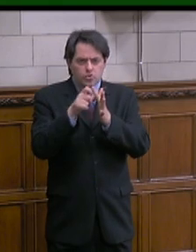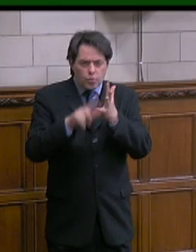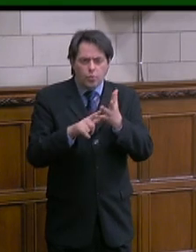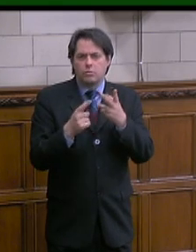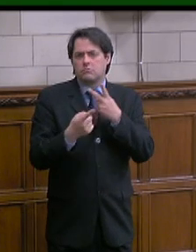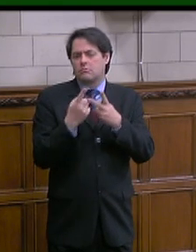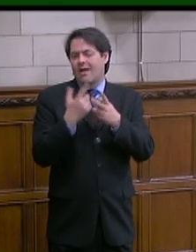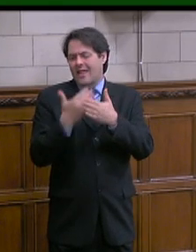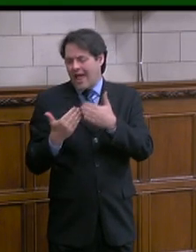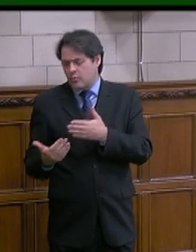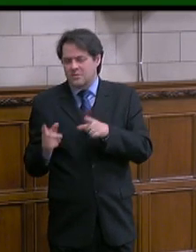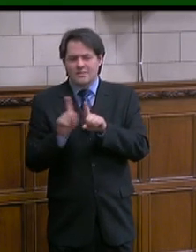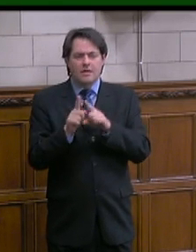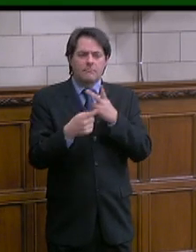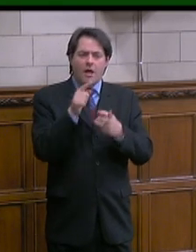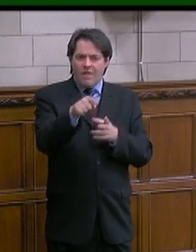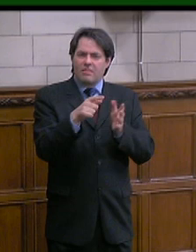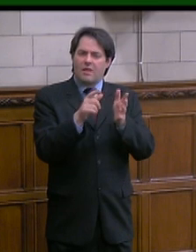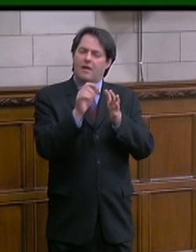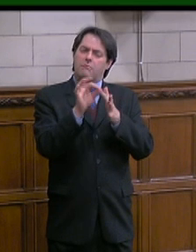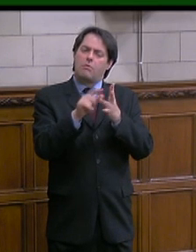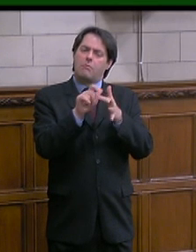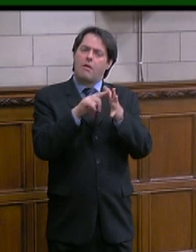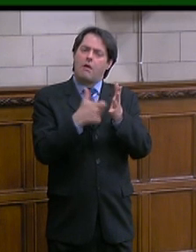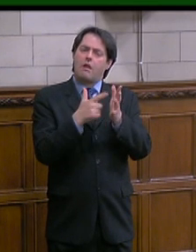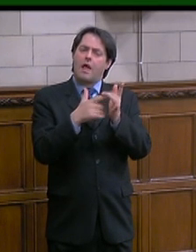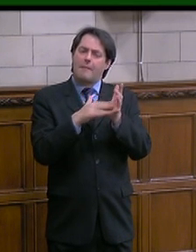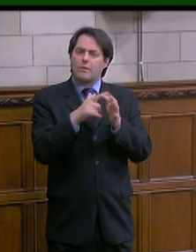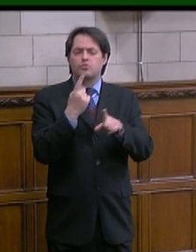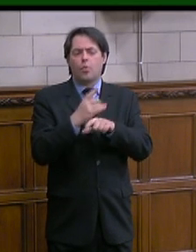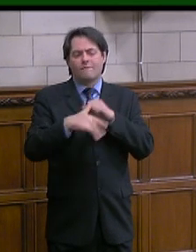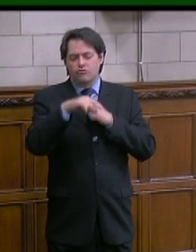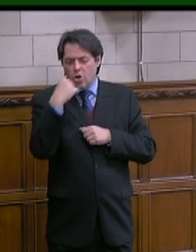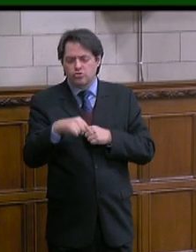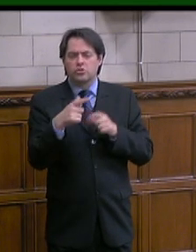Member for Poplar and Limehouse (Jim Fitzpatrick) referred to teaching Russian and Japanese. Hon.